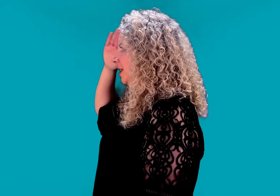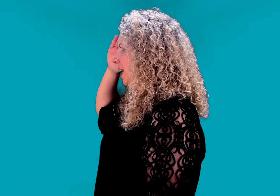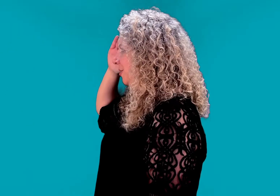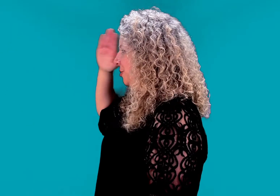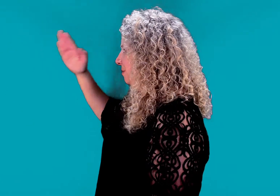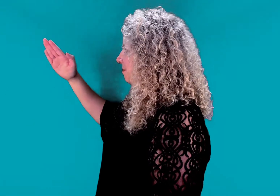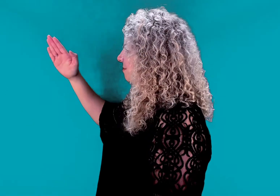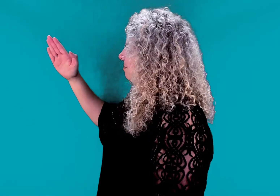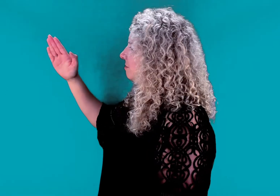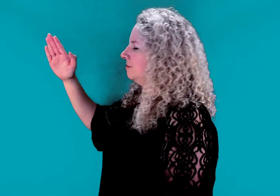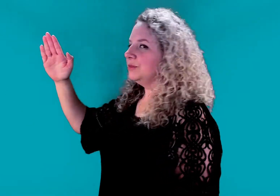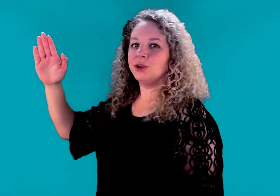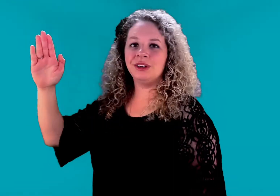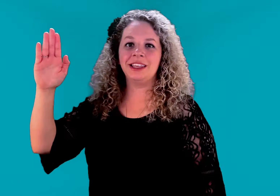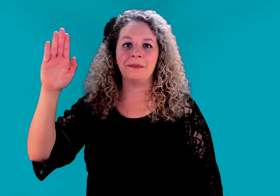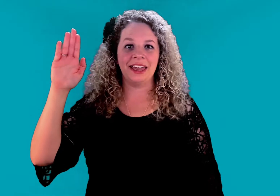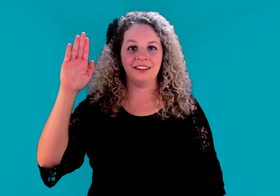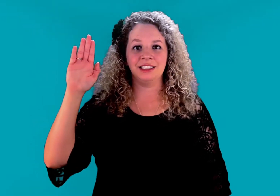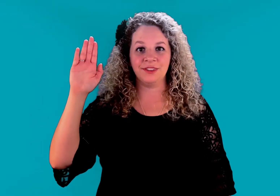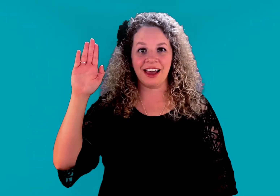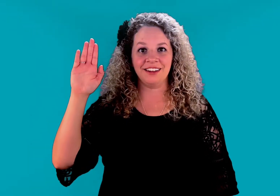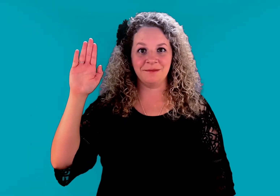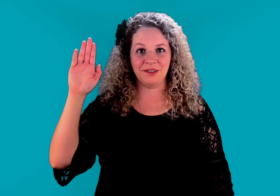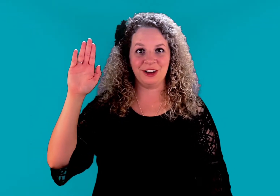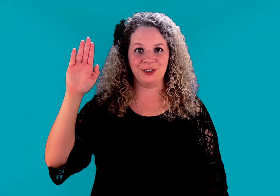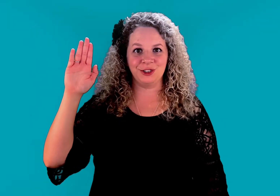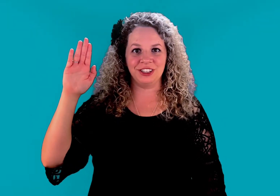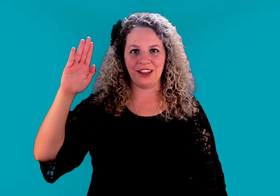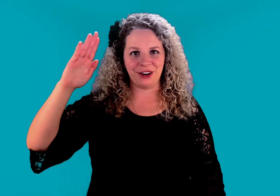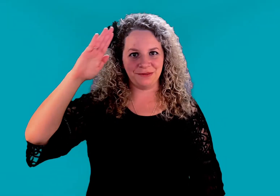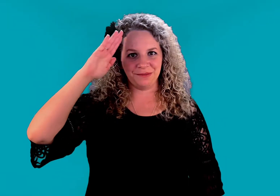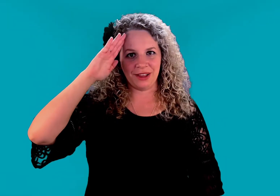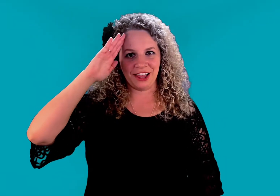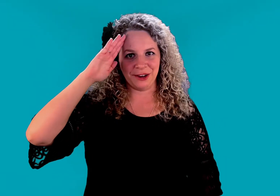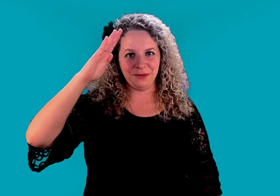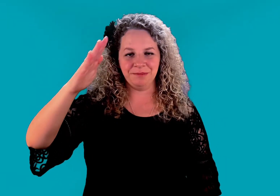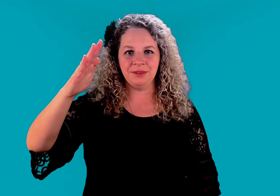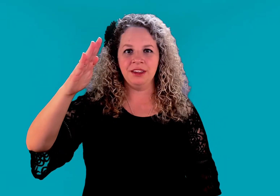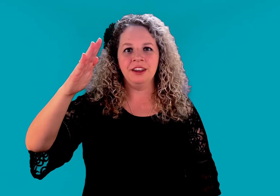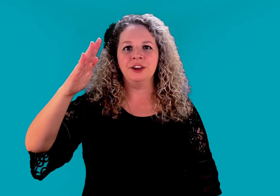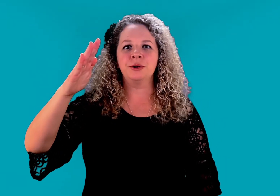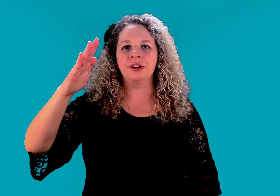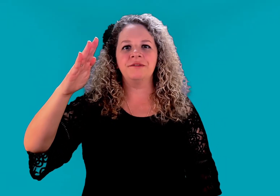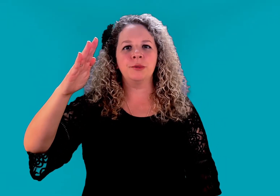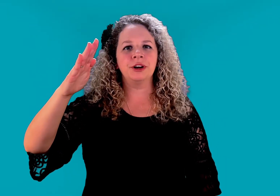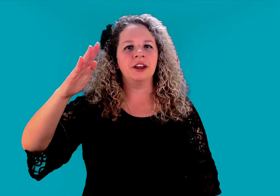HELLO. Notice that my hand is flat and my fingers are together. HELLO. You're going forward,